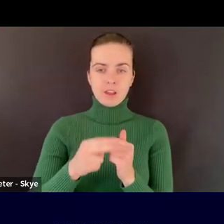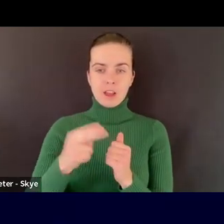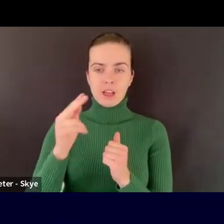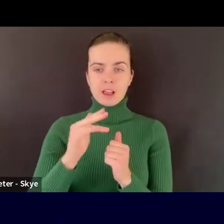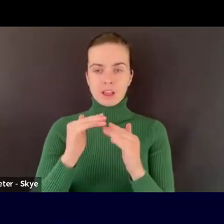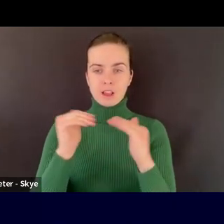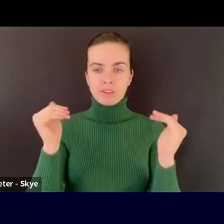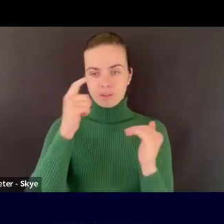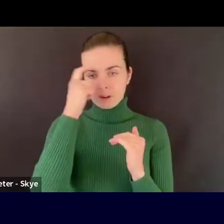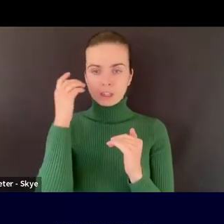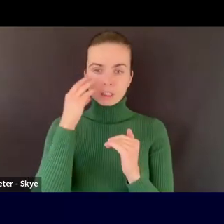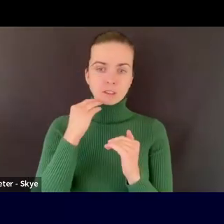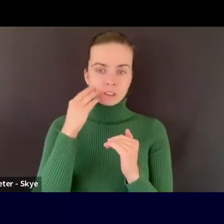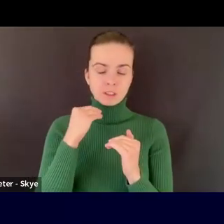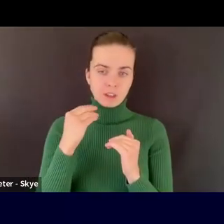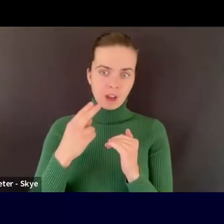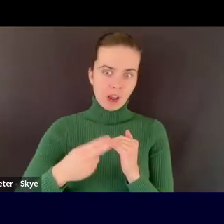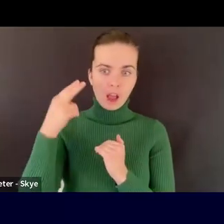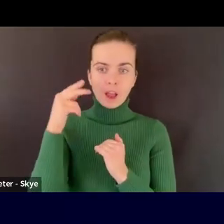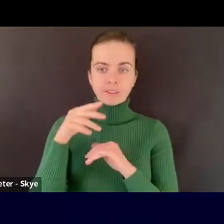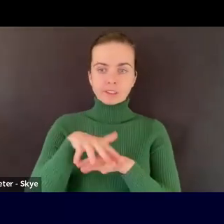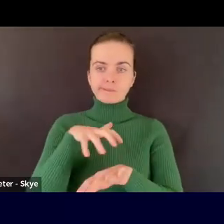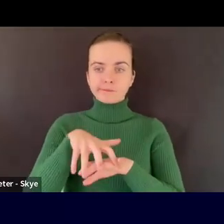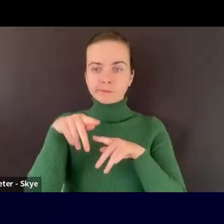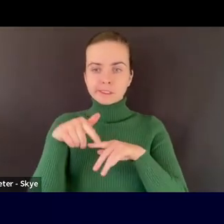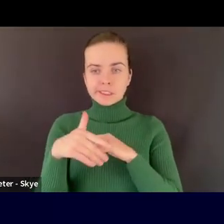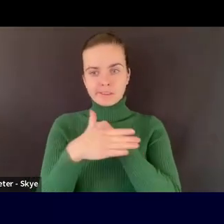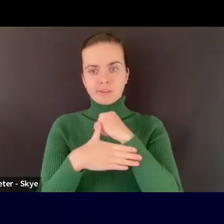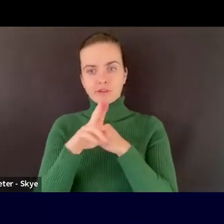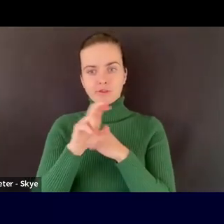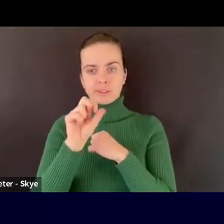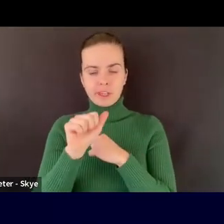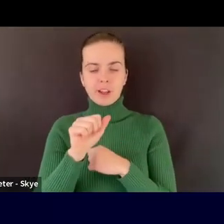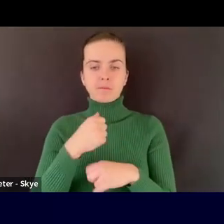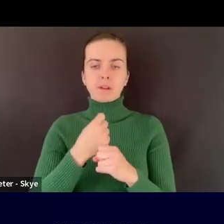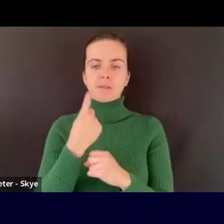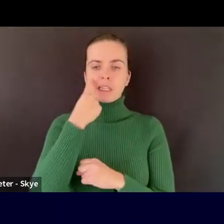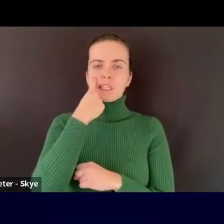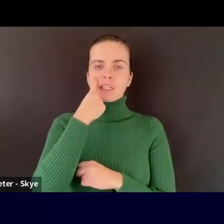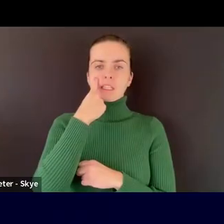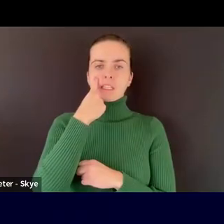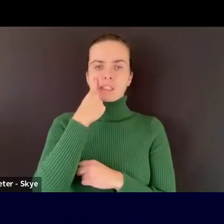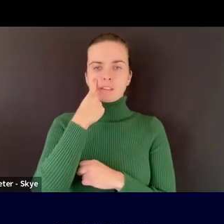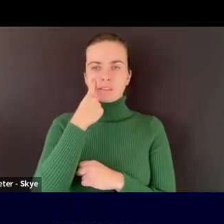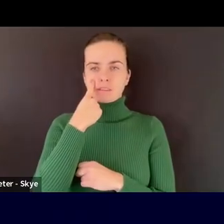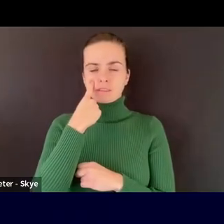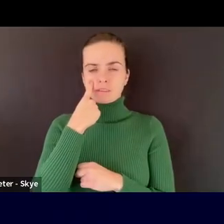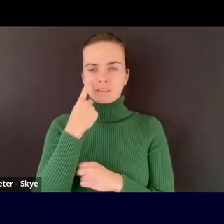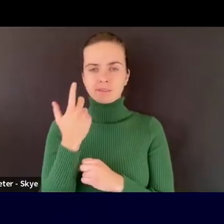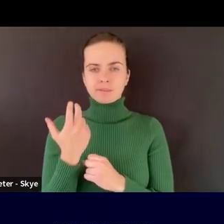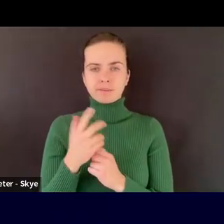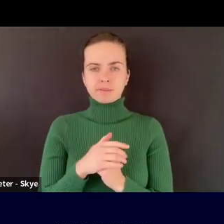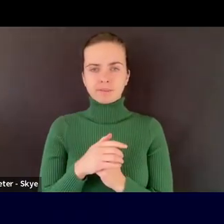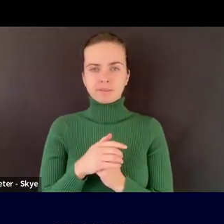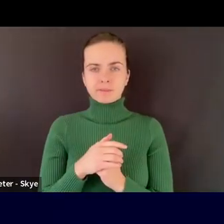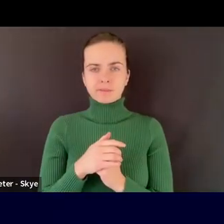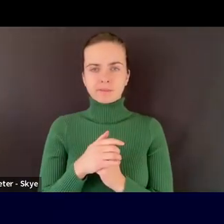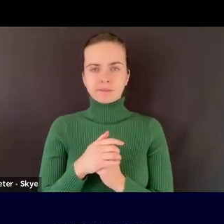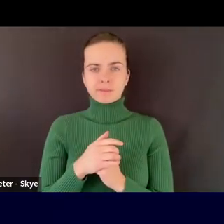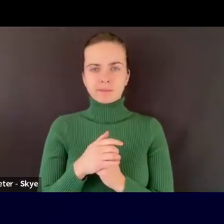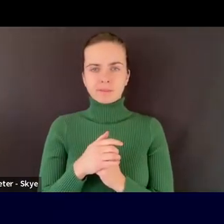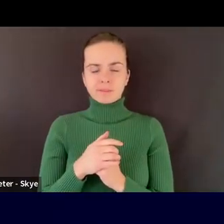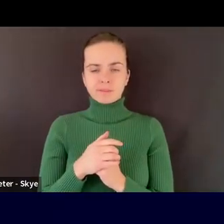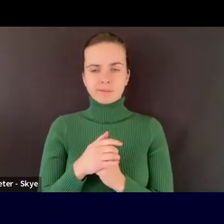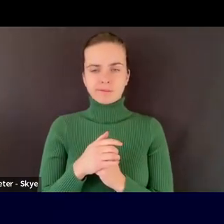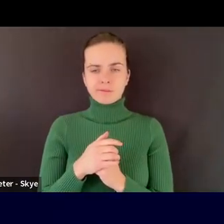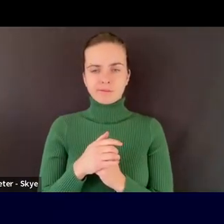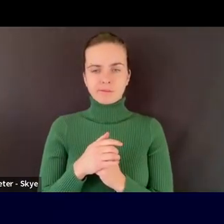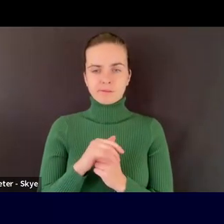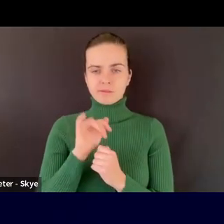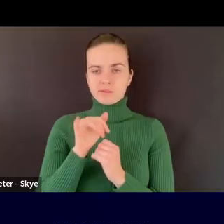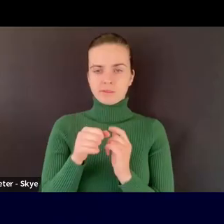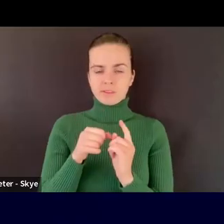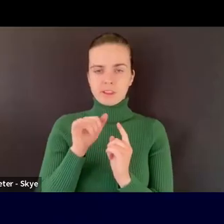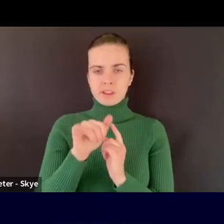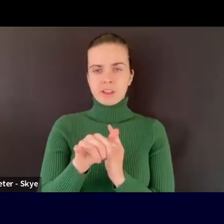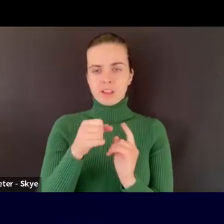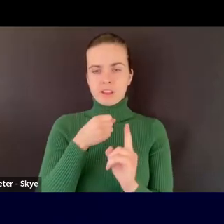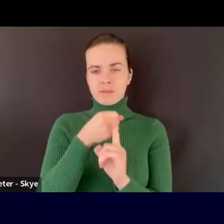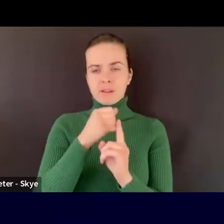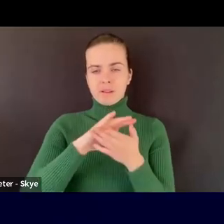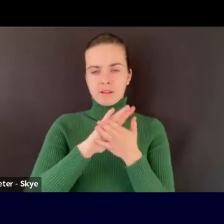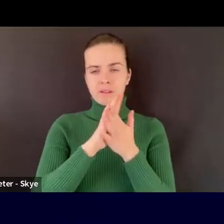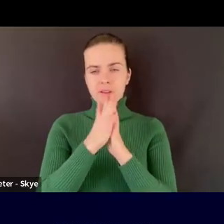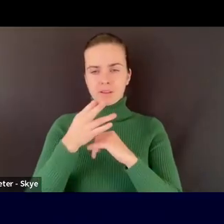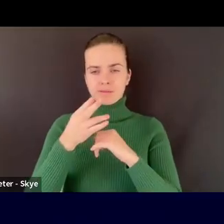people in this country. And it made me think, to what extent does that normalize traumatic events